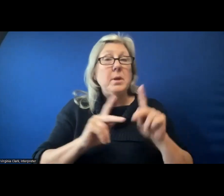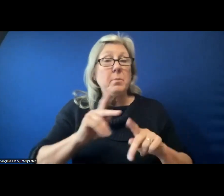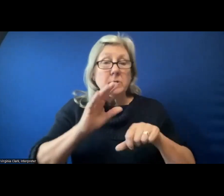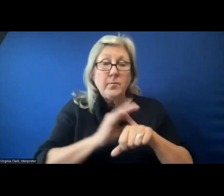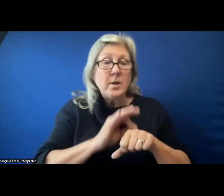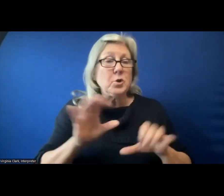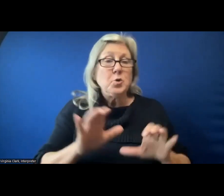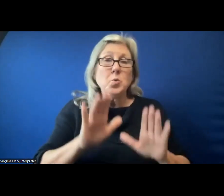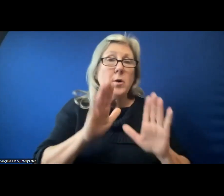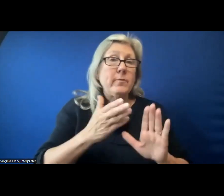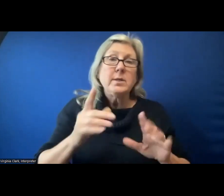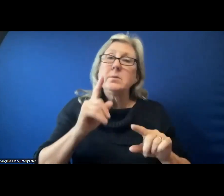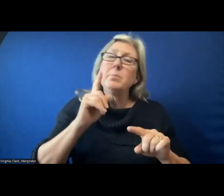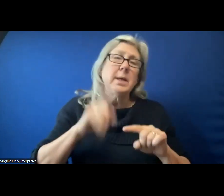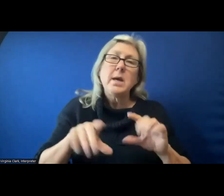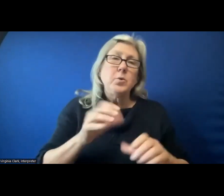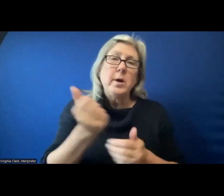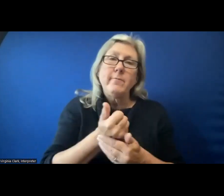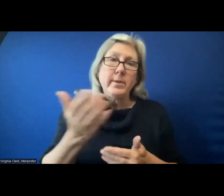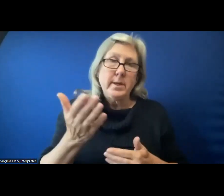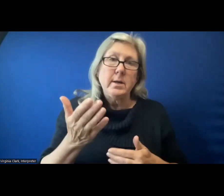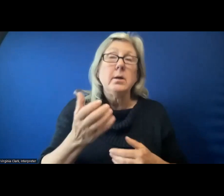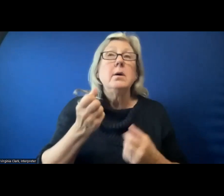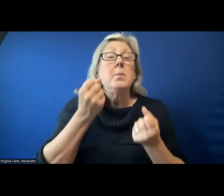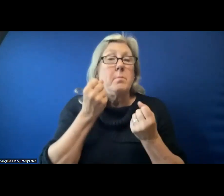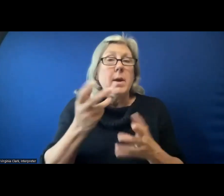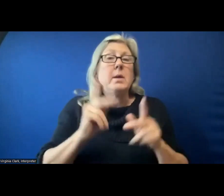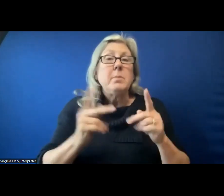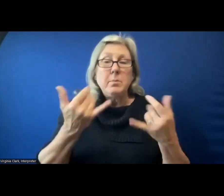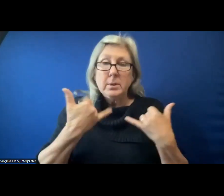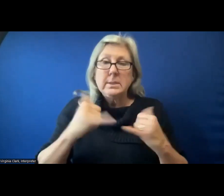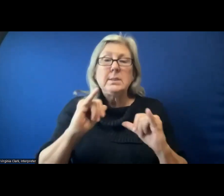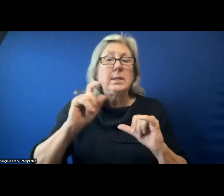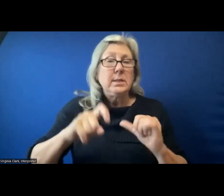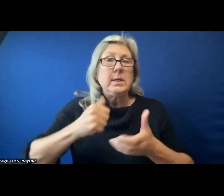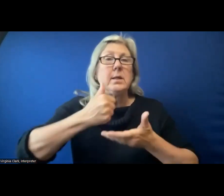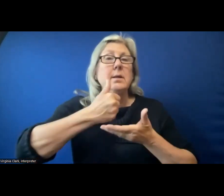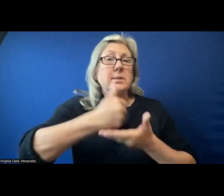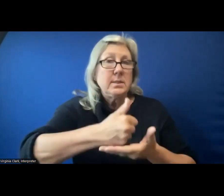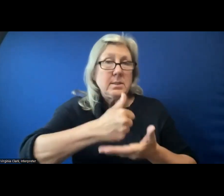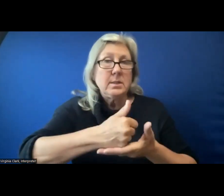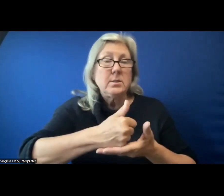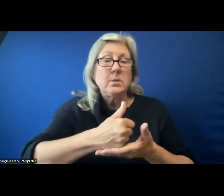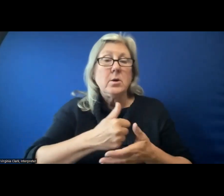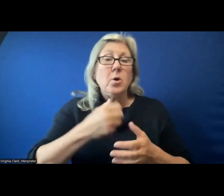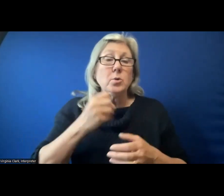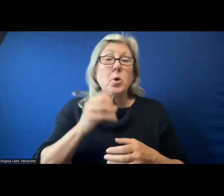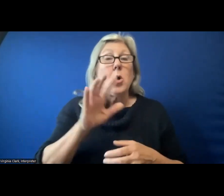but they can't do everything. So many people still need assistance. So across the state,